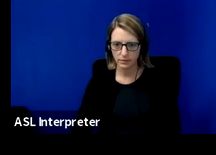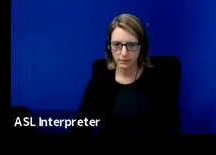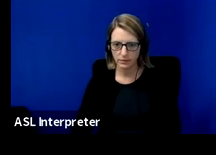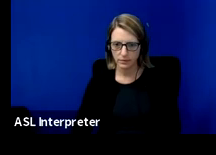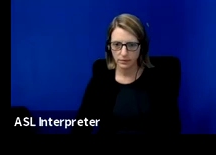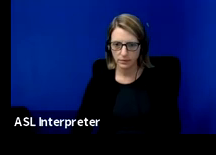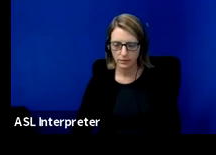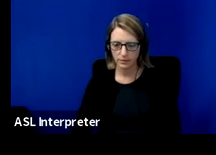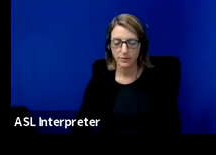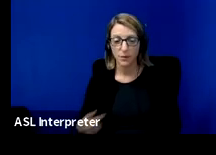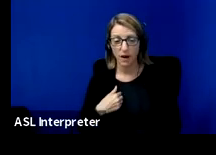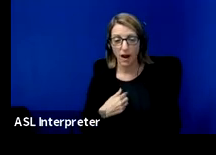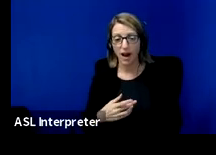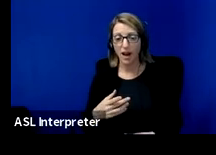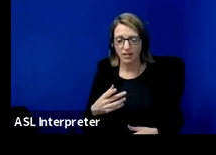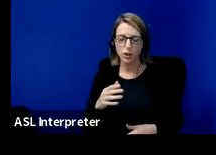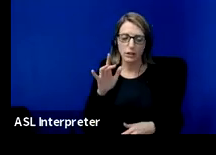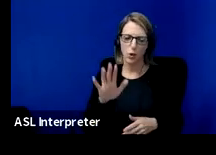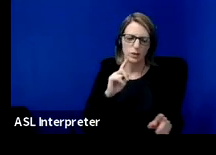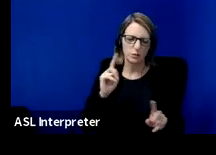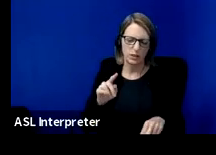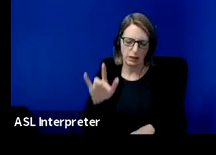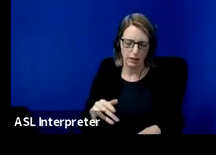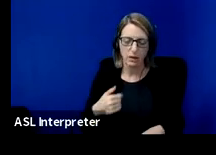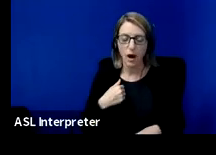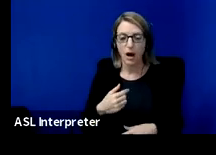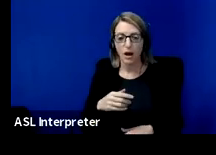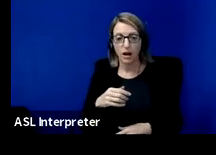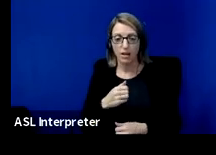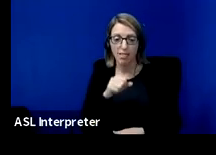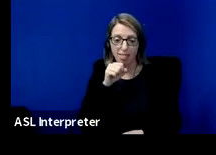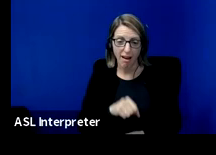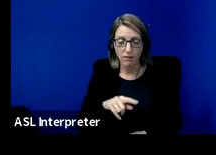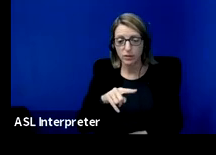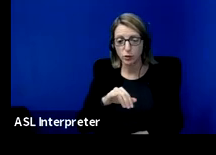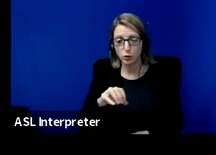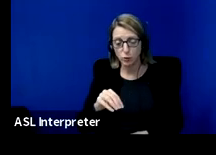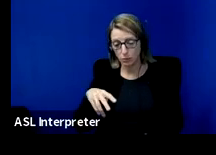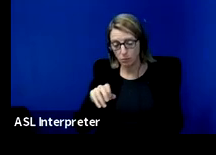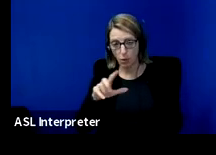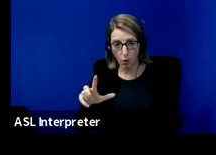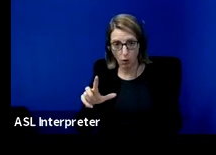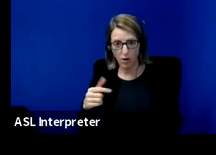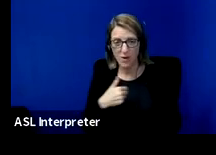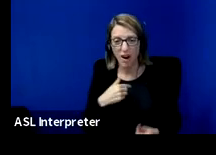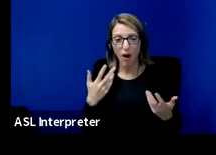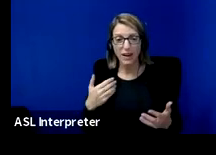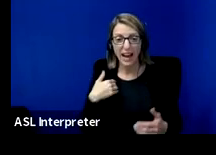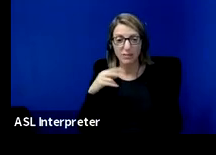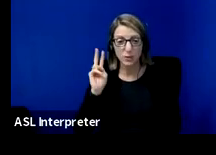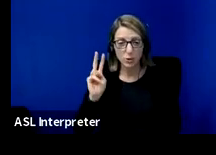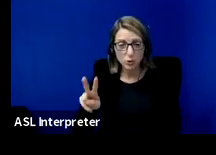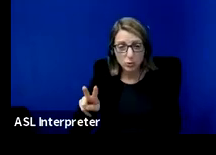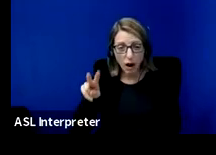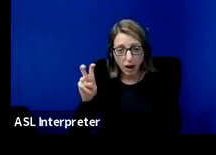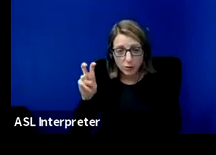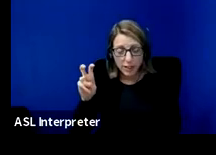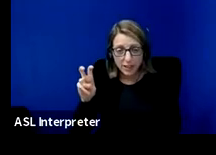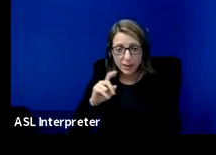ESD 113 - Andrew Hickman: What I love about using the zoom pole within Zoom is we already have 200 responses. And it's been 18 seconds.